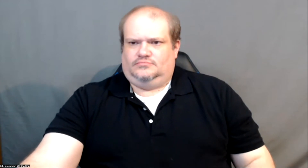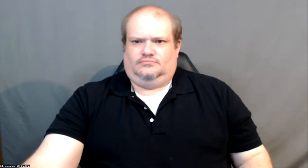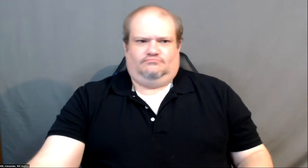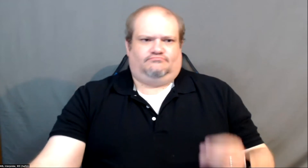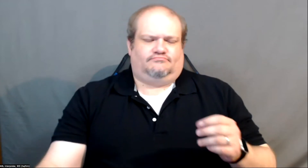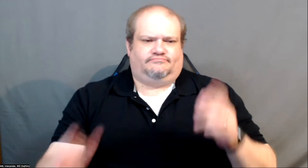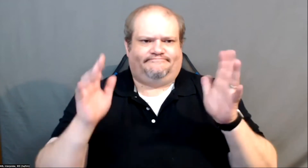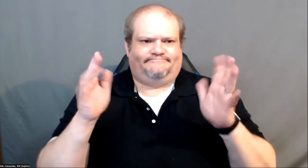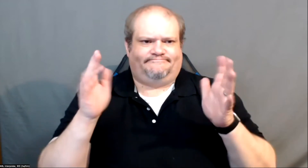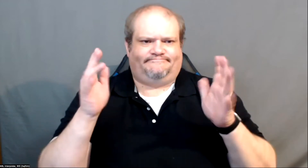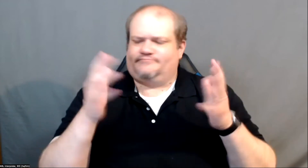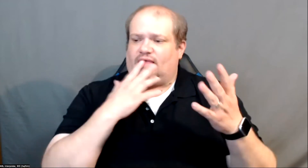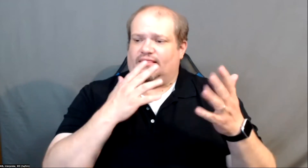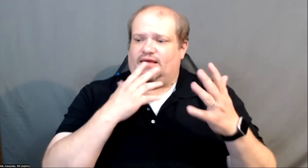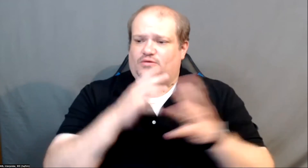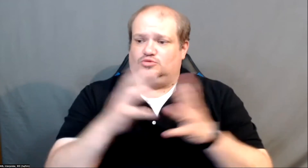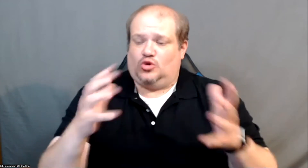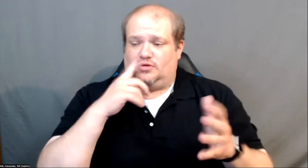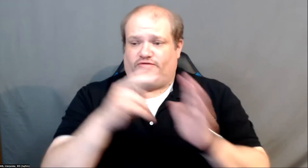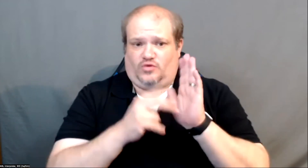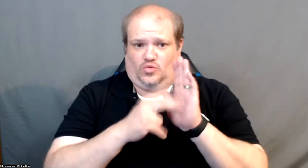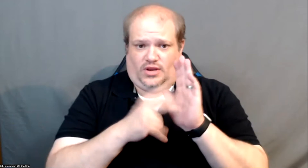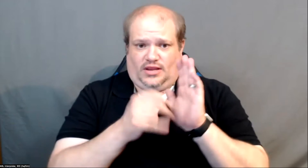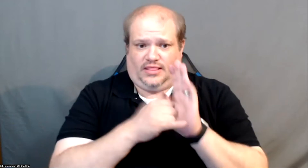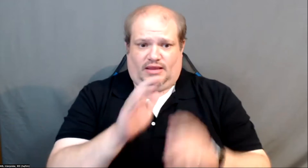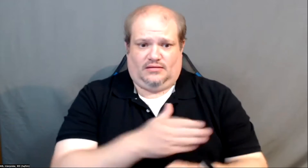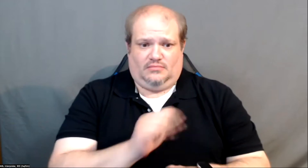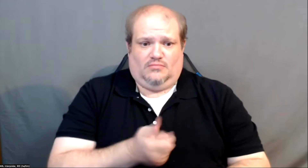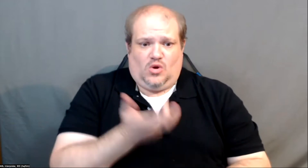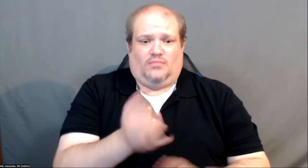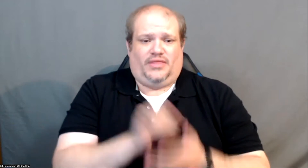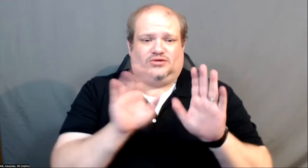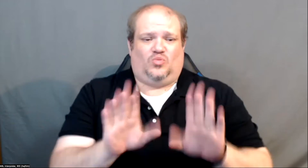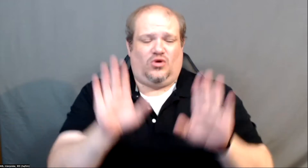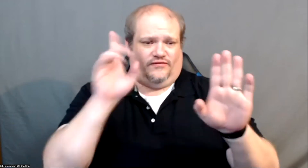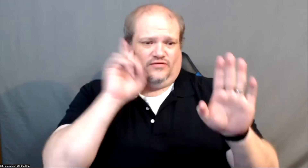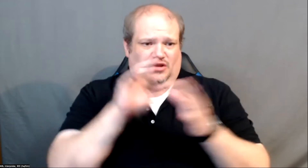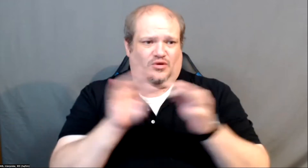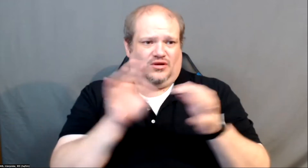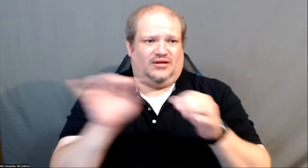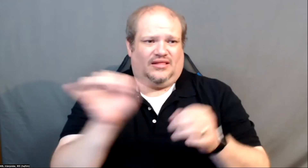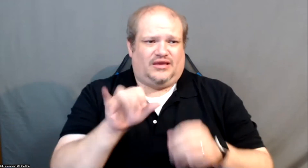Thank you so much for reading this poem. It's so wonderful to hear it out loud. Like, I think